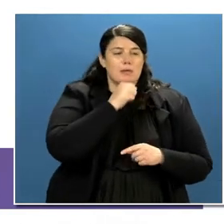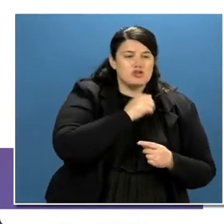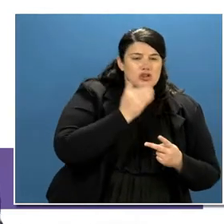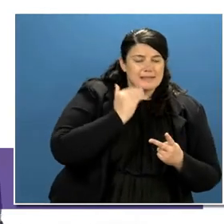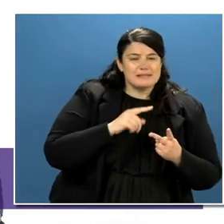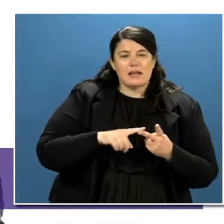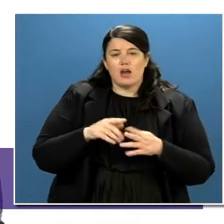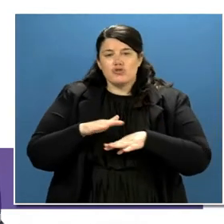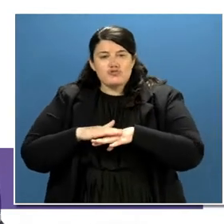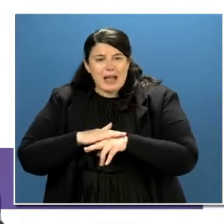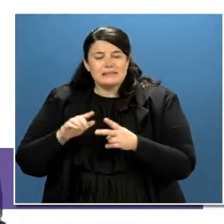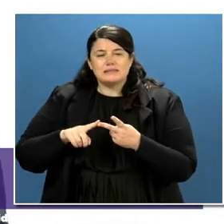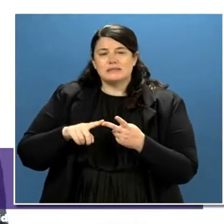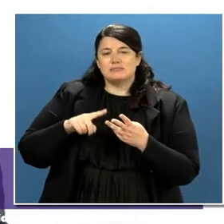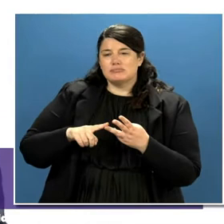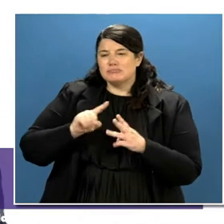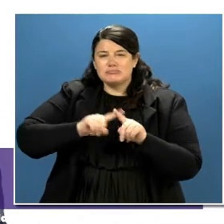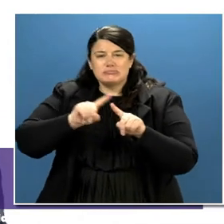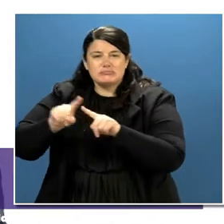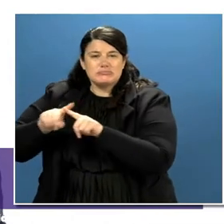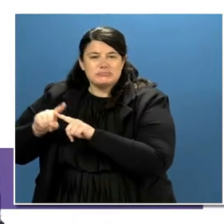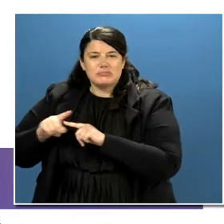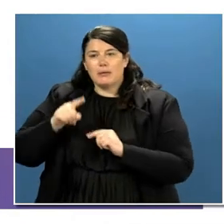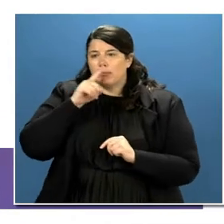Aboriginal and Torres Strait Islander and people of a sexual orientation.